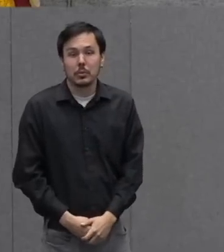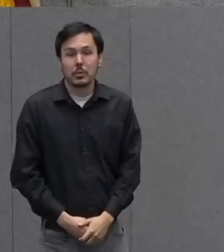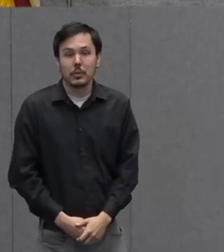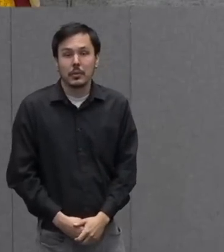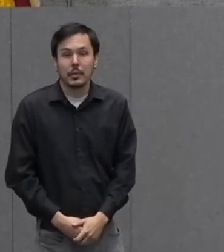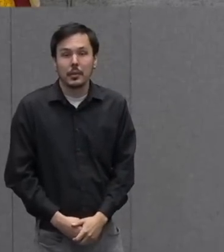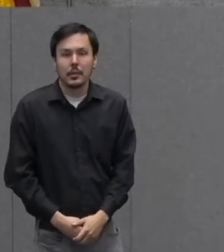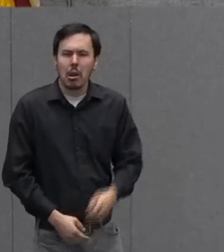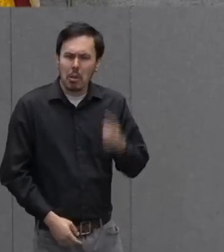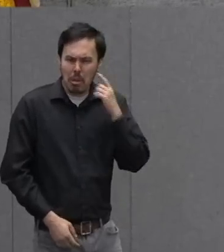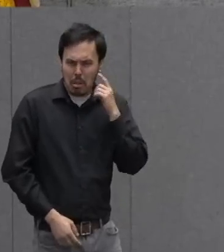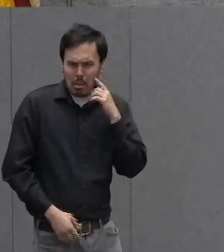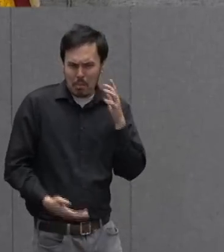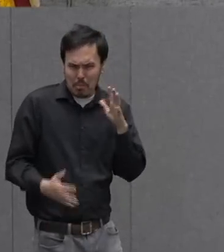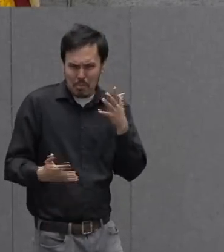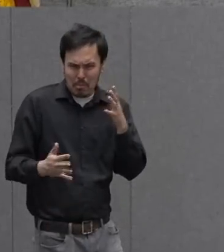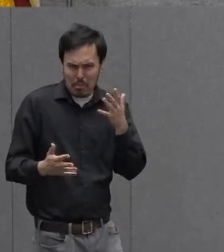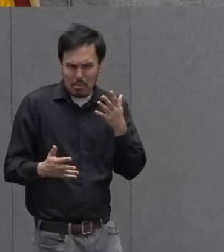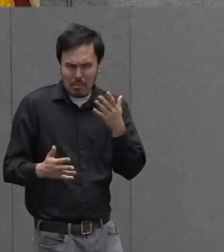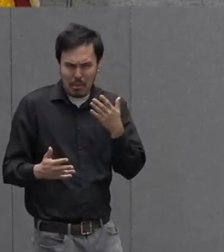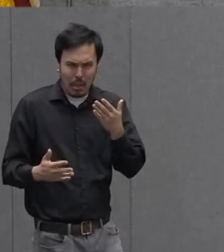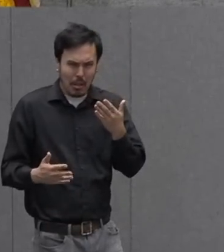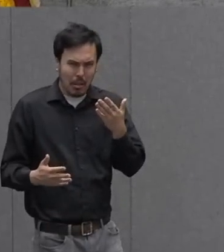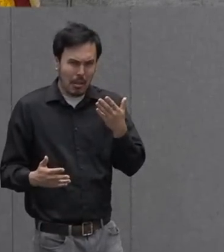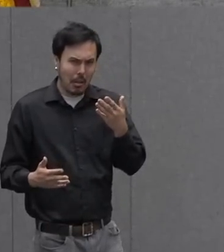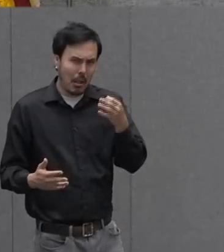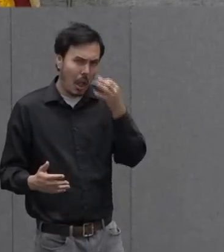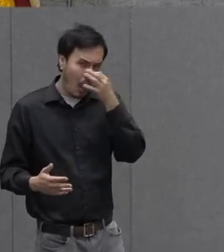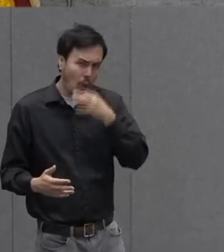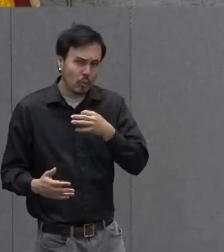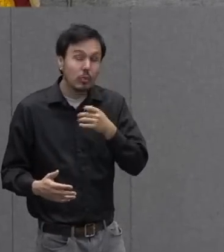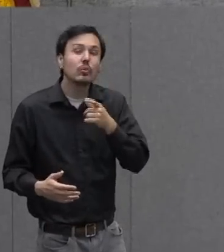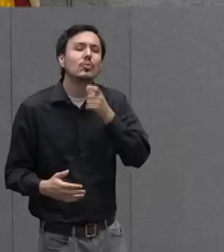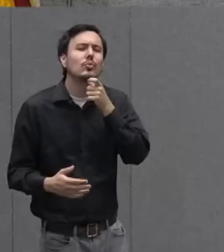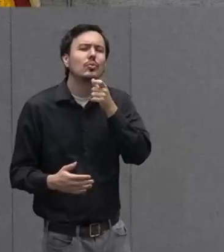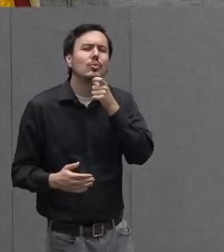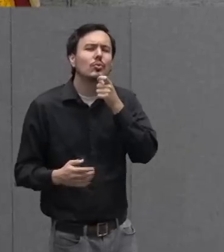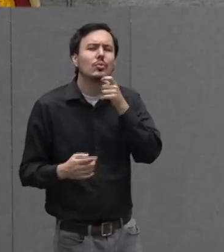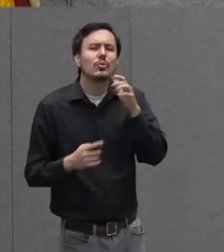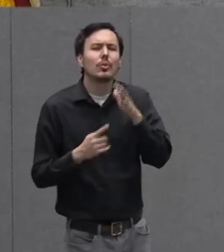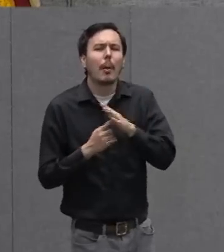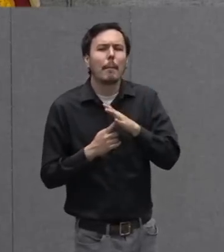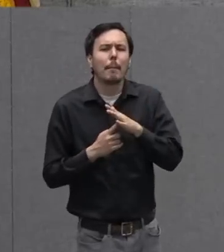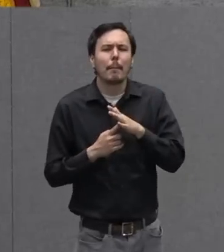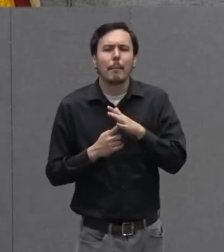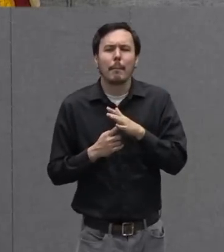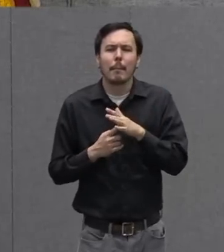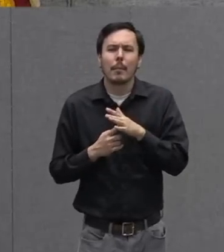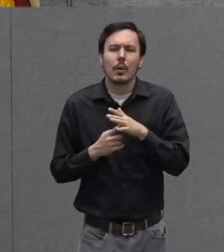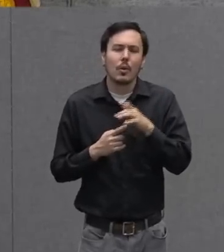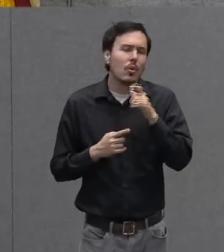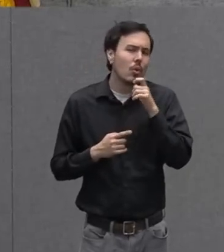Do you think we were pretty close this time? Who was the closest? And who was the farthest away?